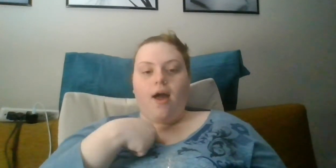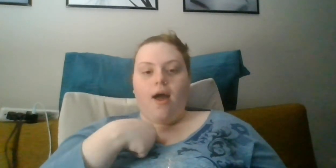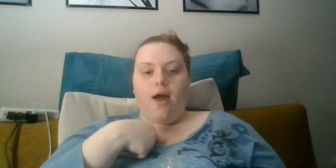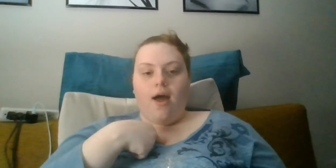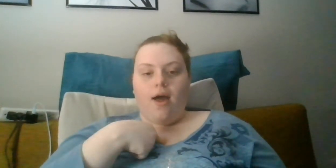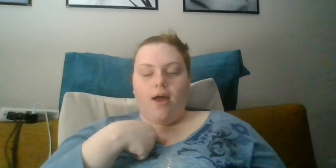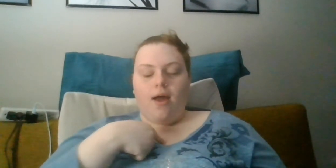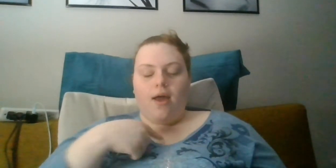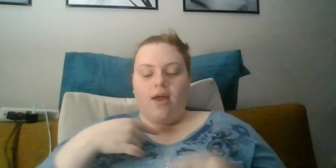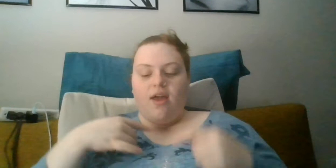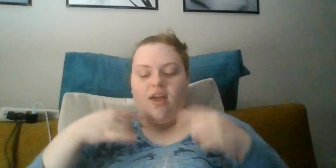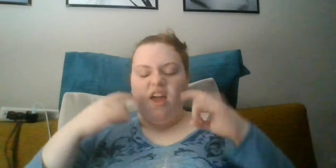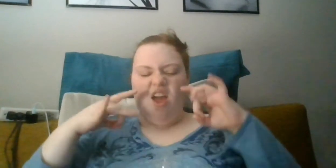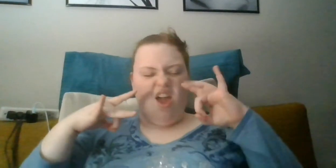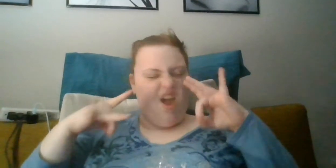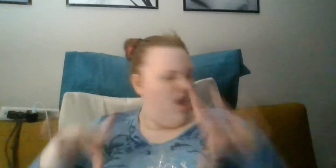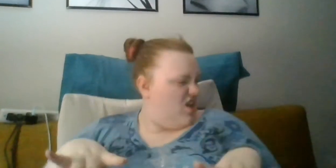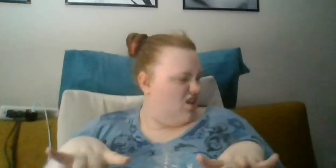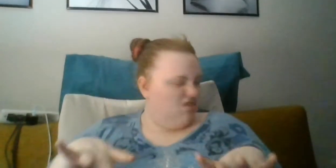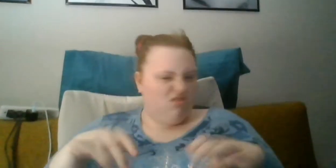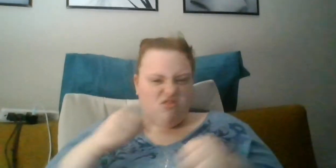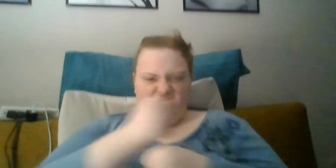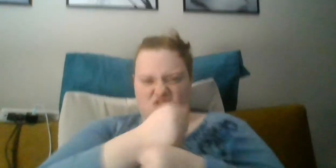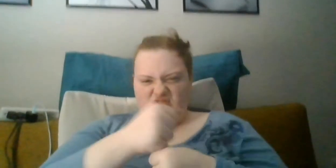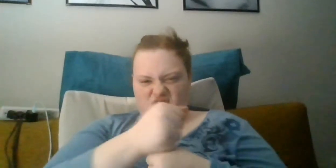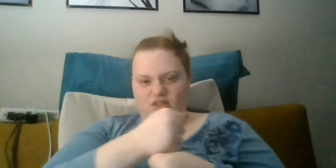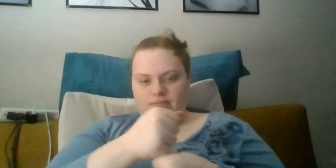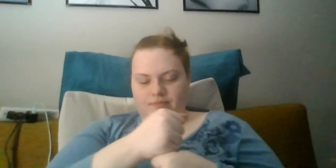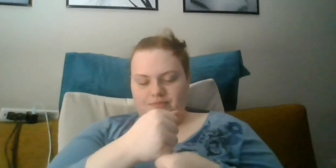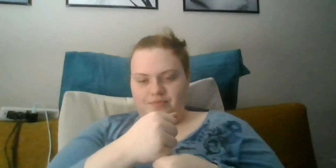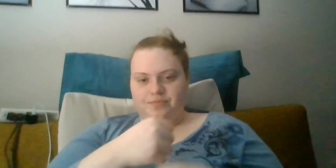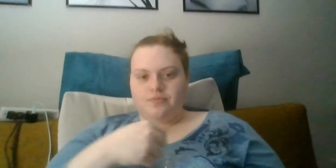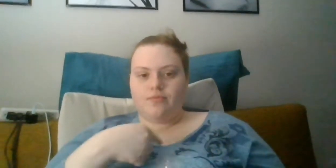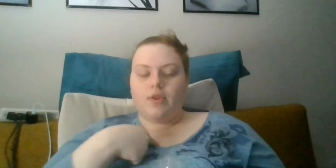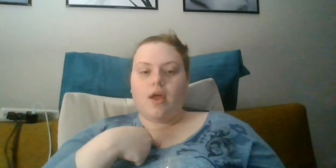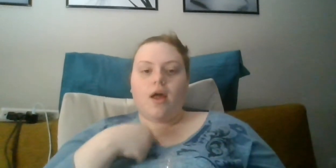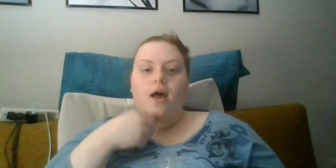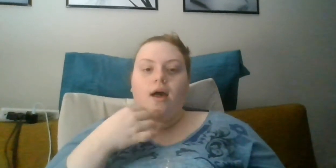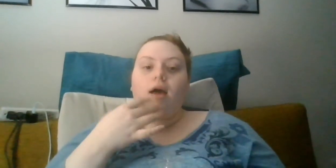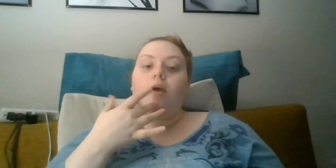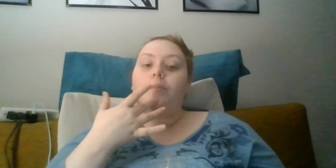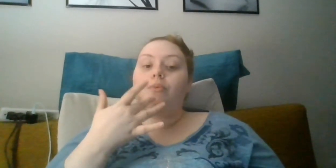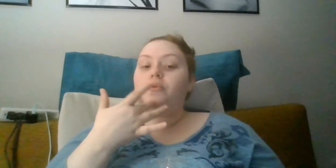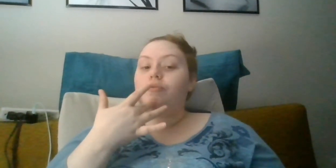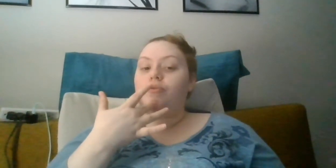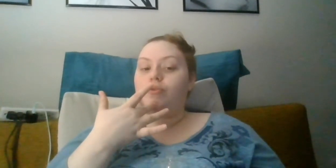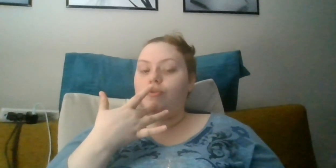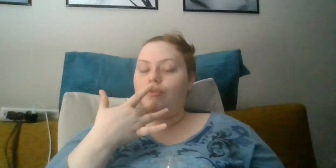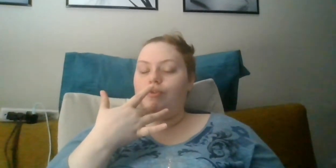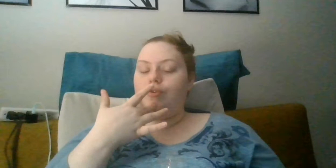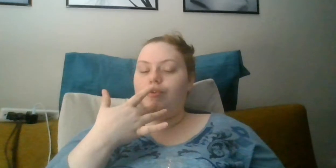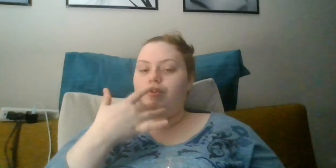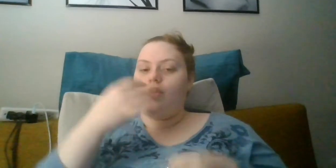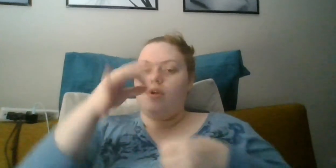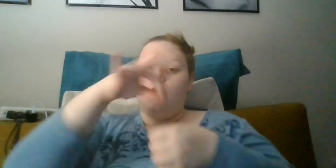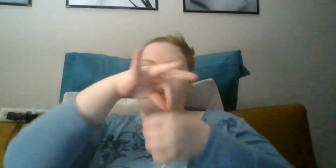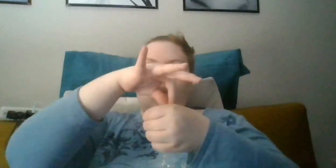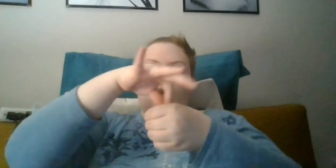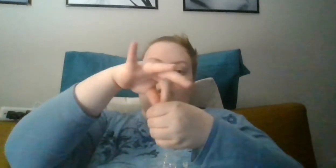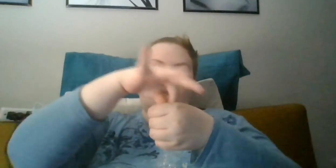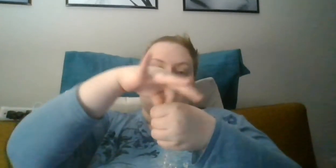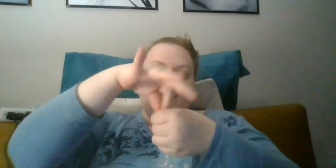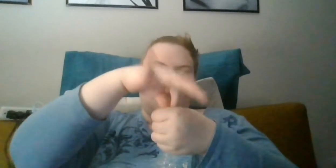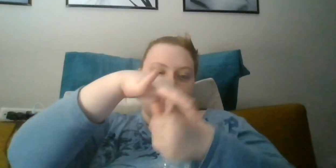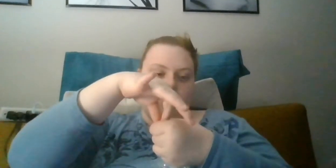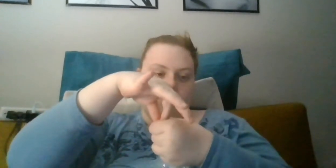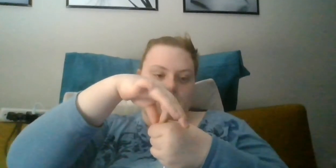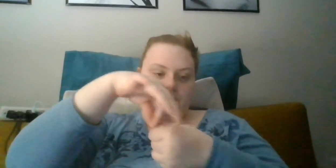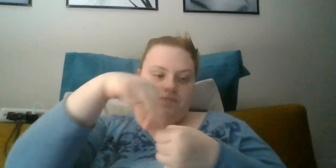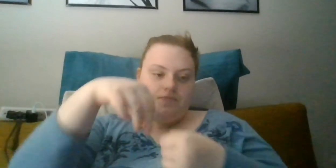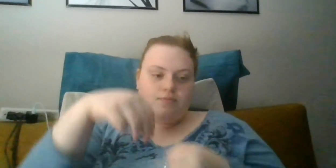I hate coffee and I prefer tea,